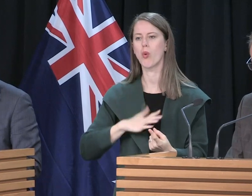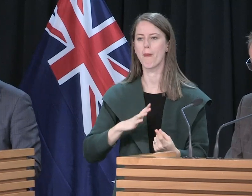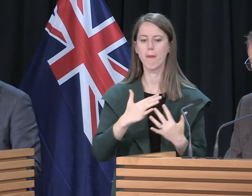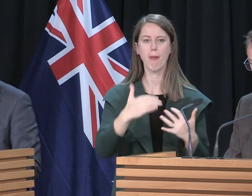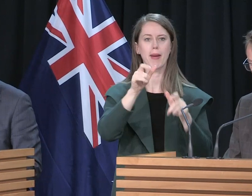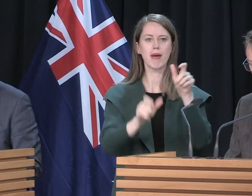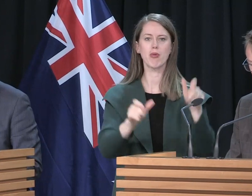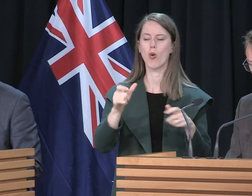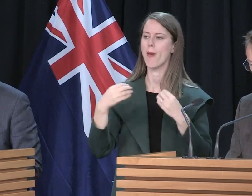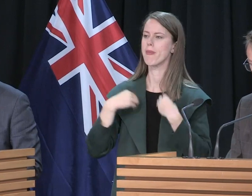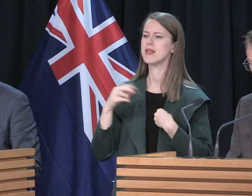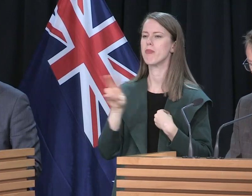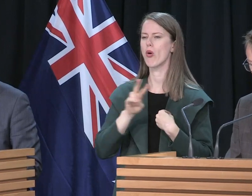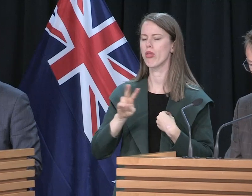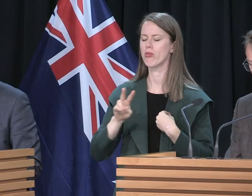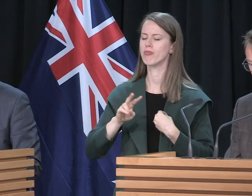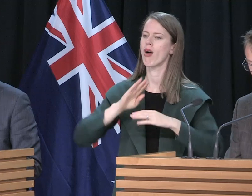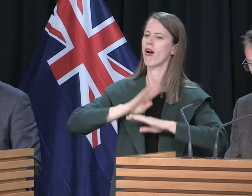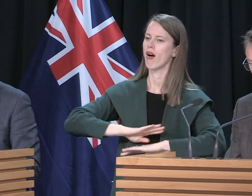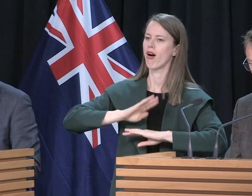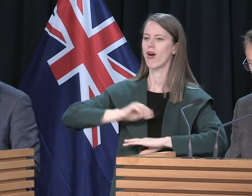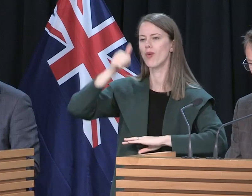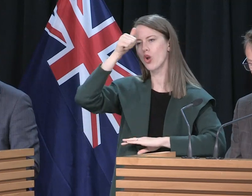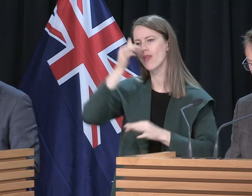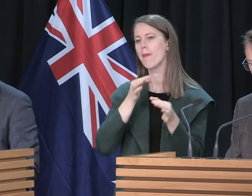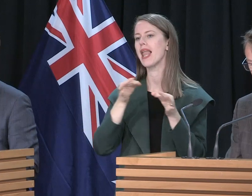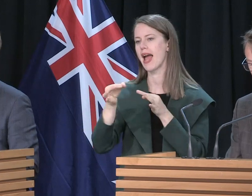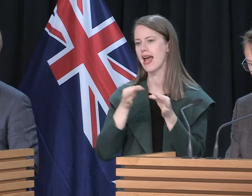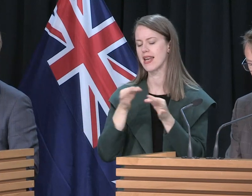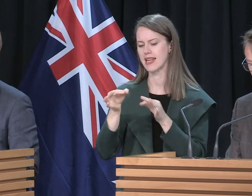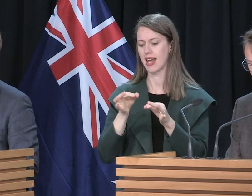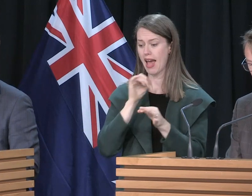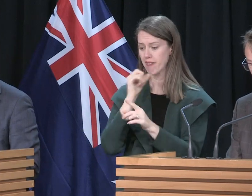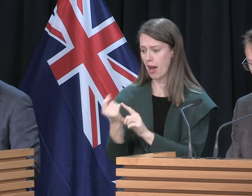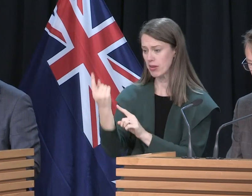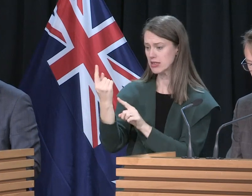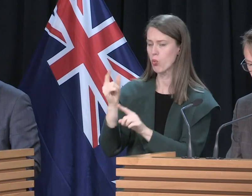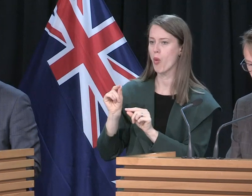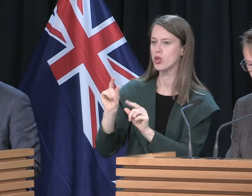We did this because we want the public and the business community to have as much